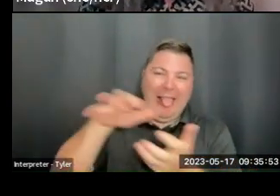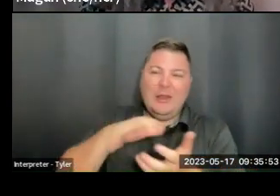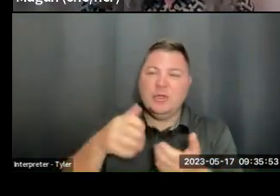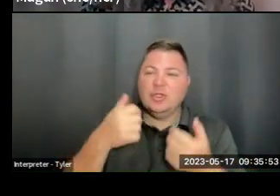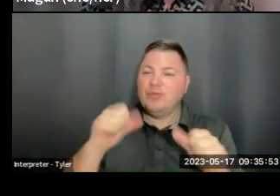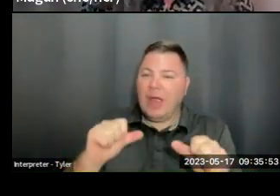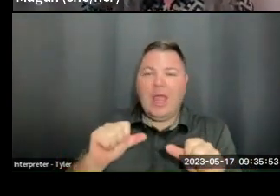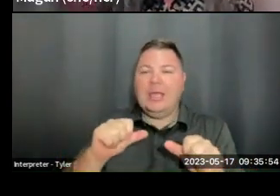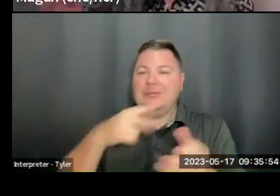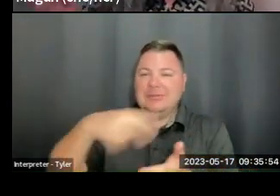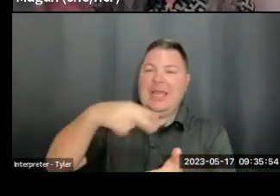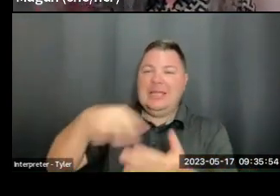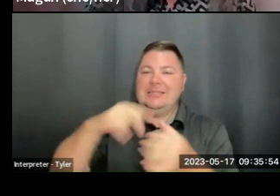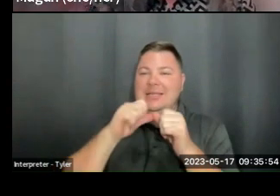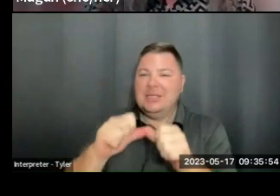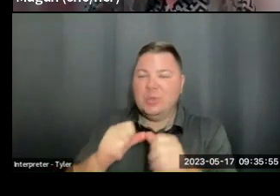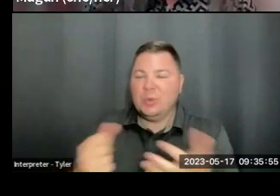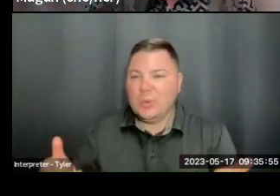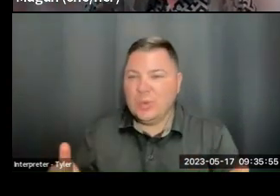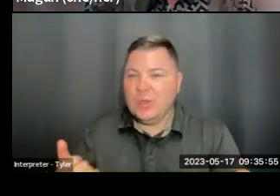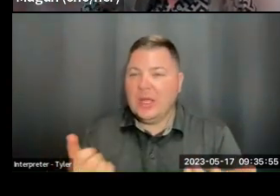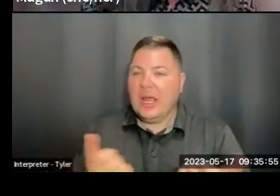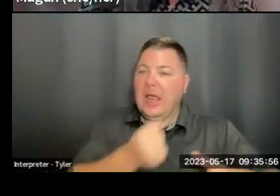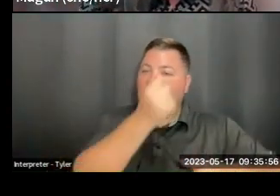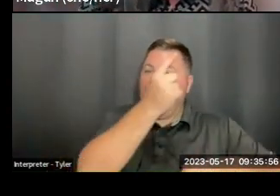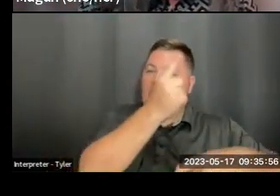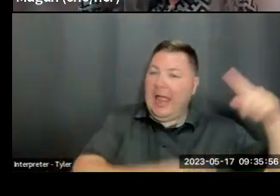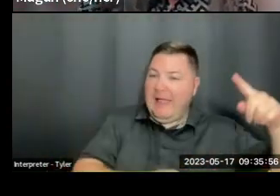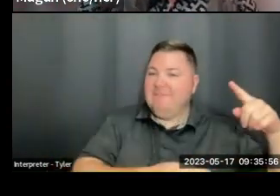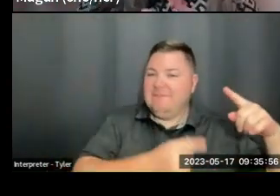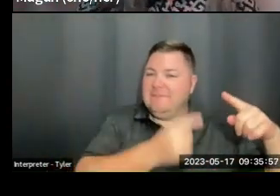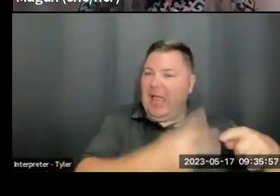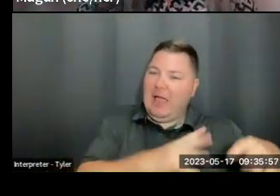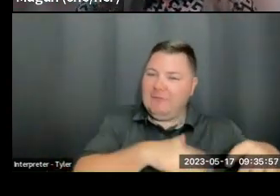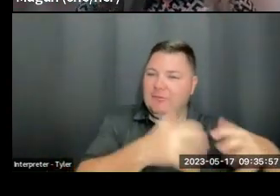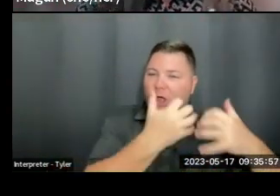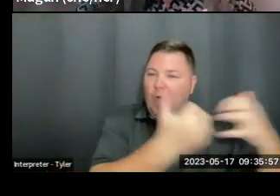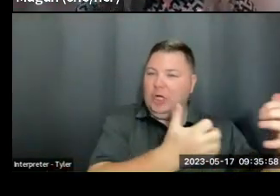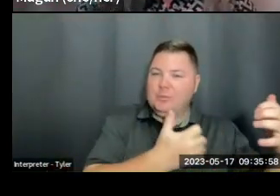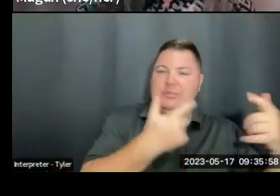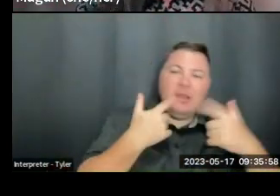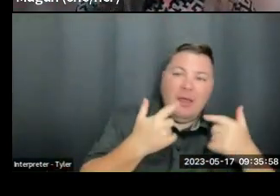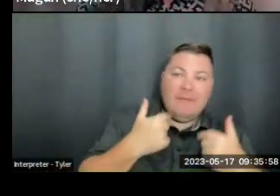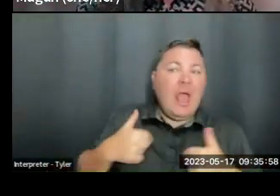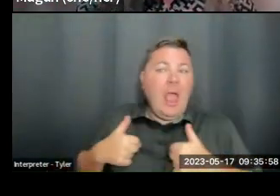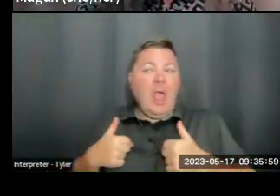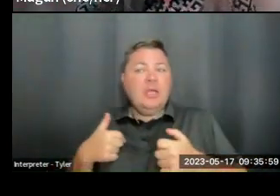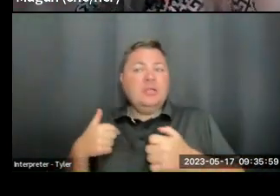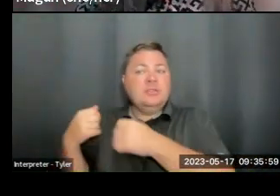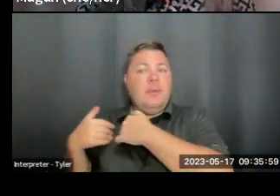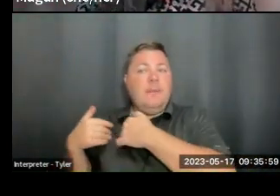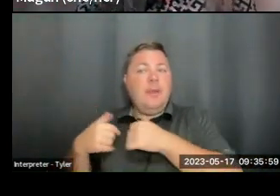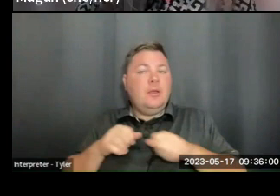that was also falling off as well as the front of her pants. Neither one of them could stop laughing.